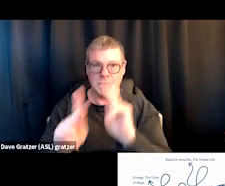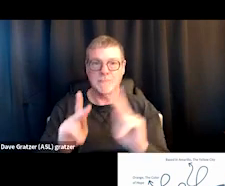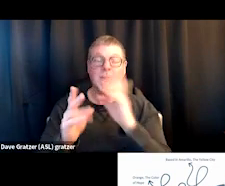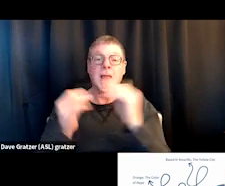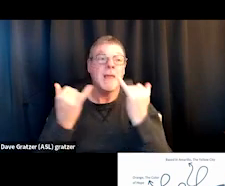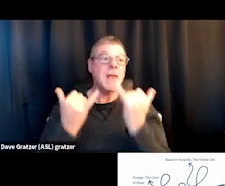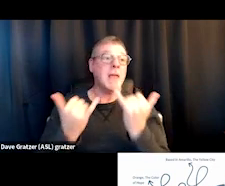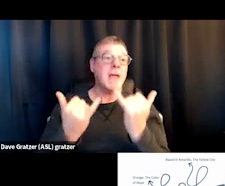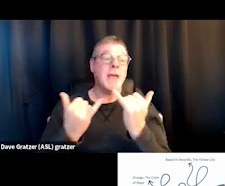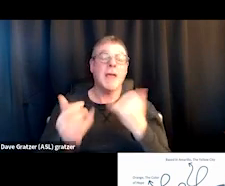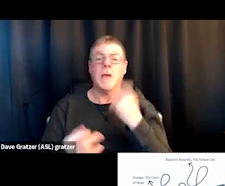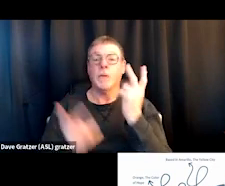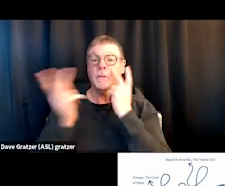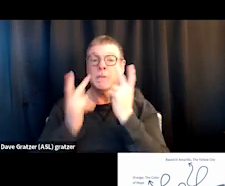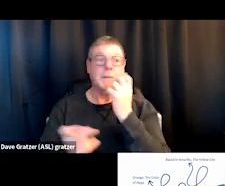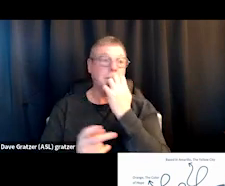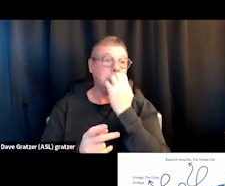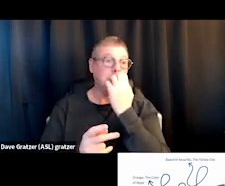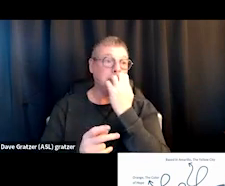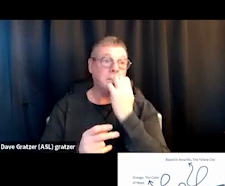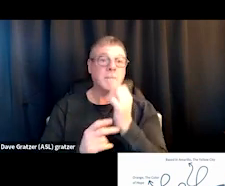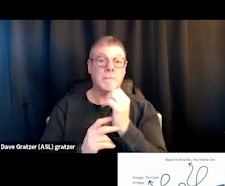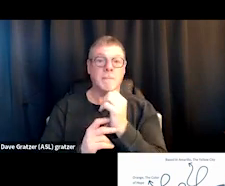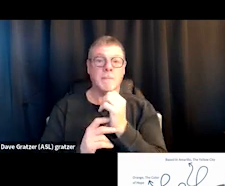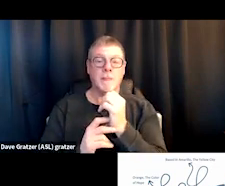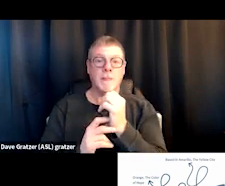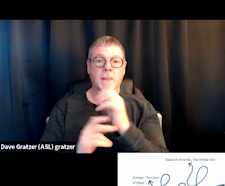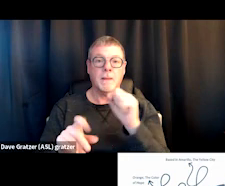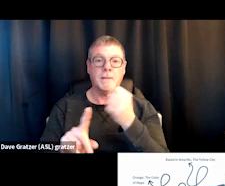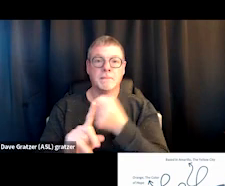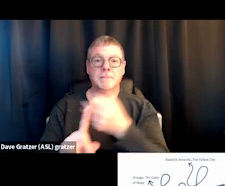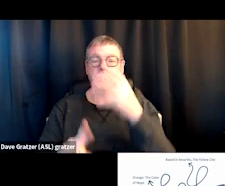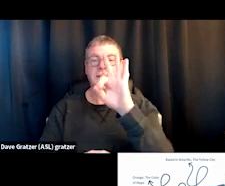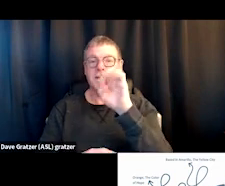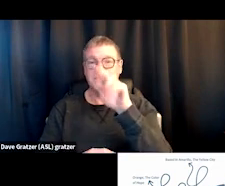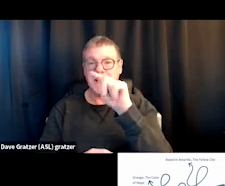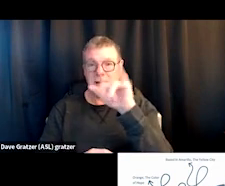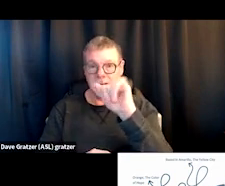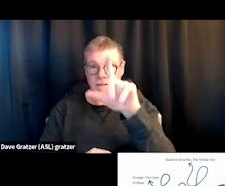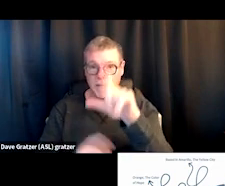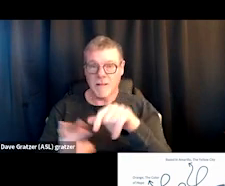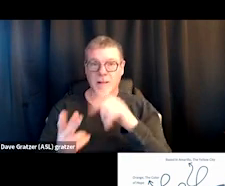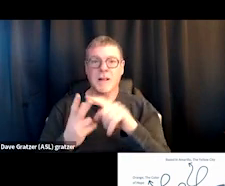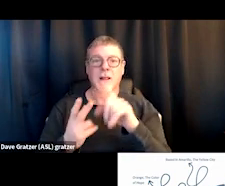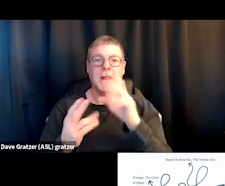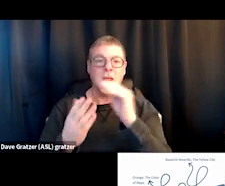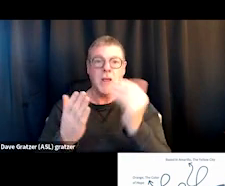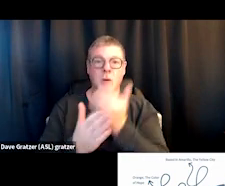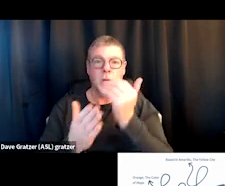is this resurgence of things like fentanyl and new introduction of drugs, like xylazine,